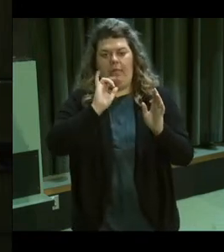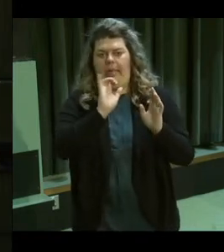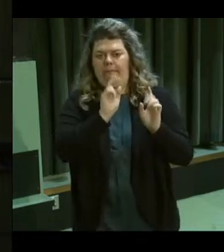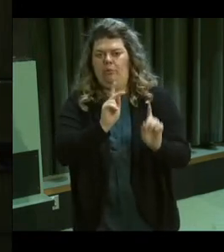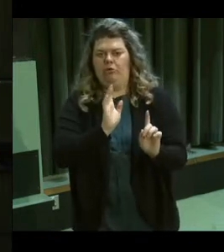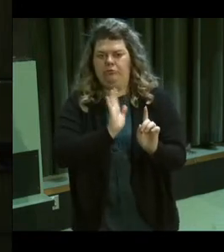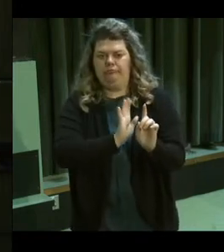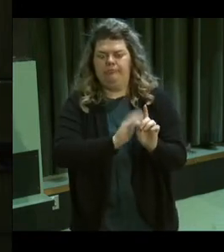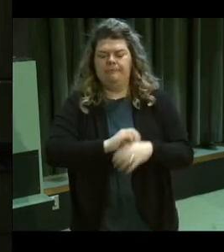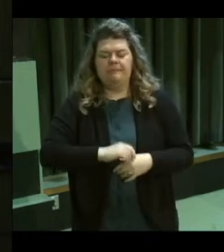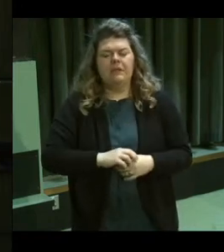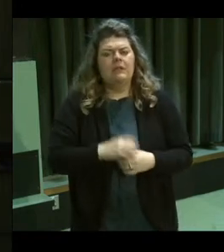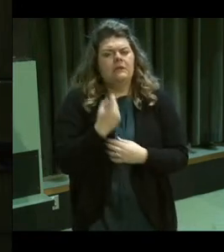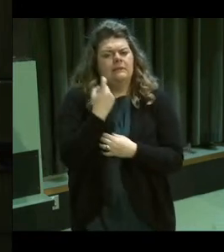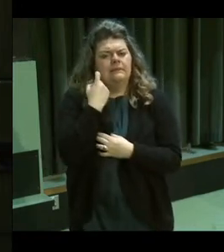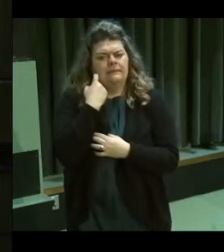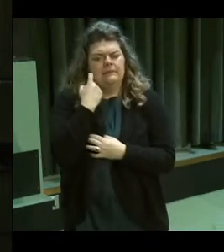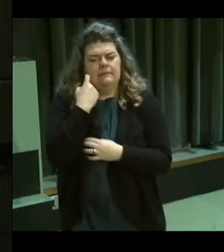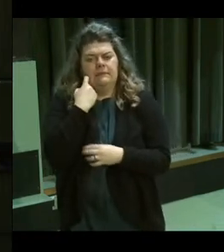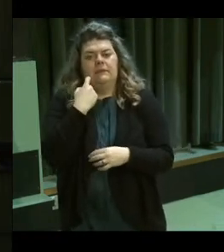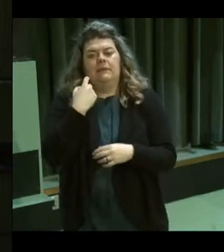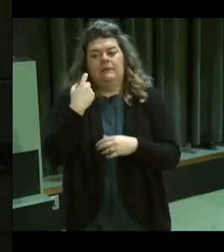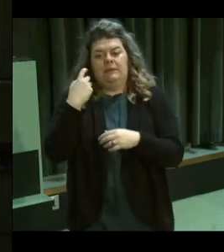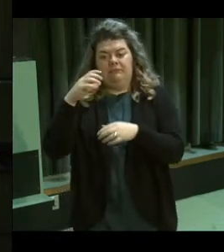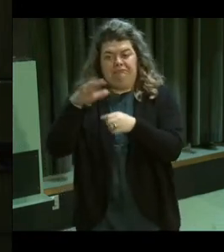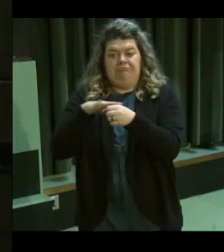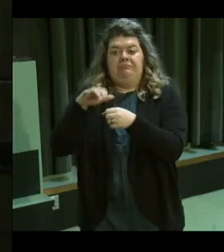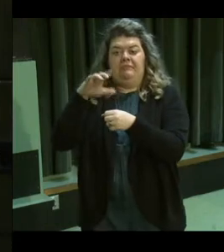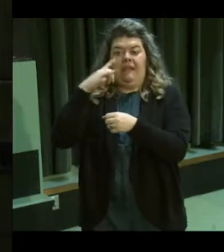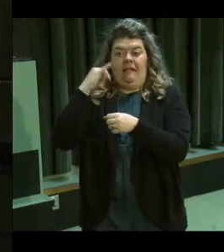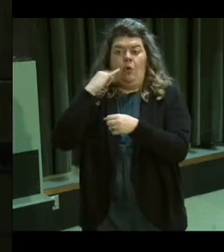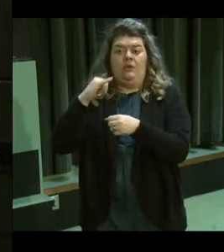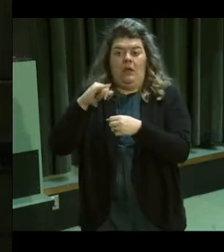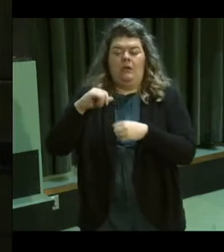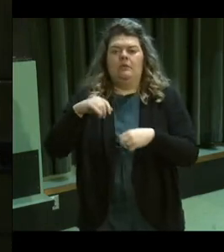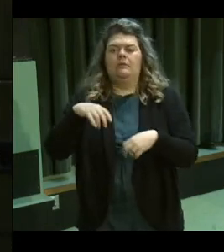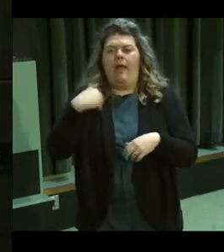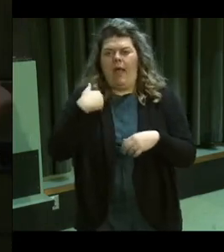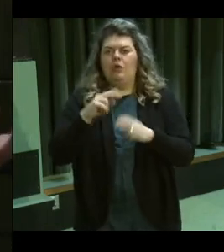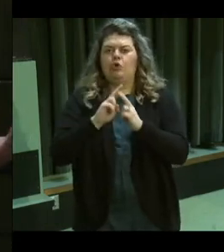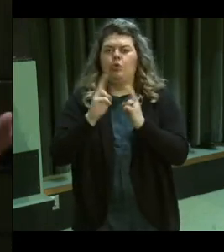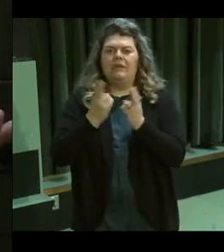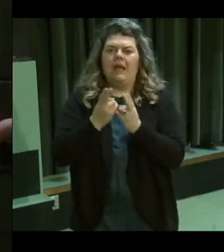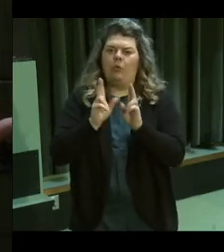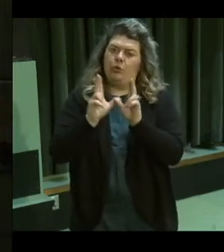most recently, out in